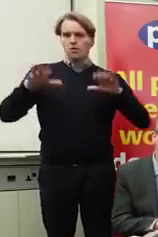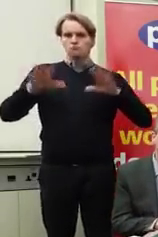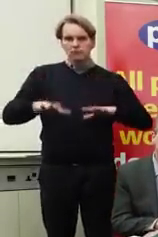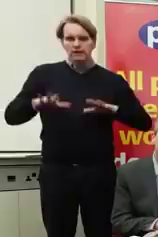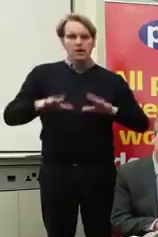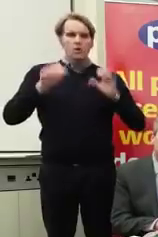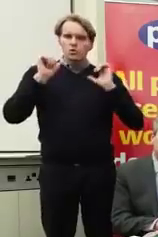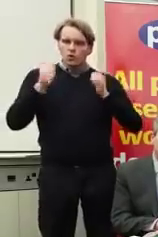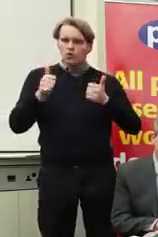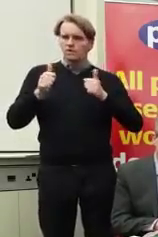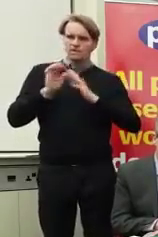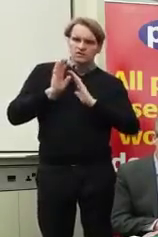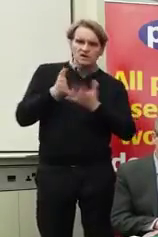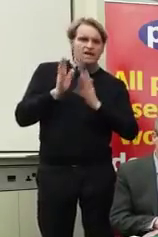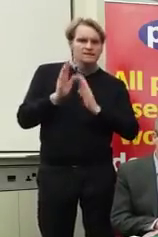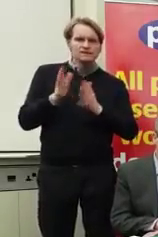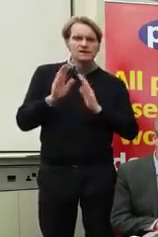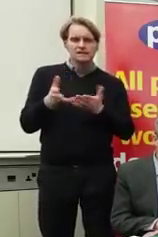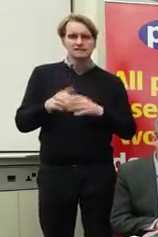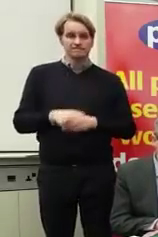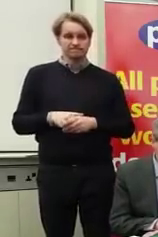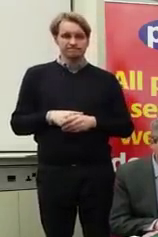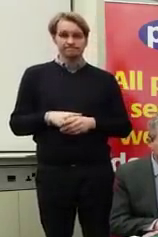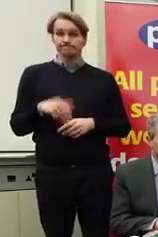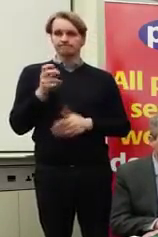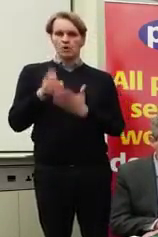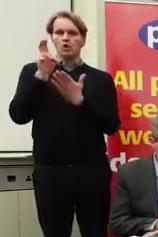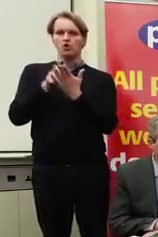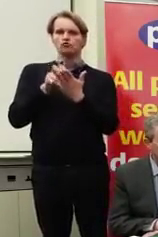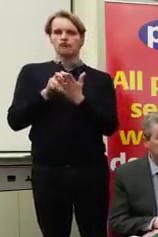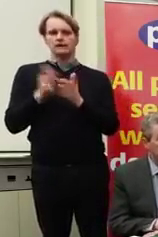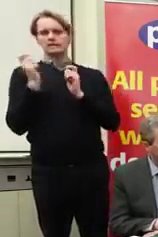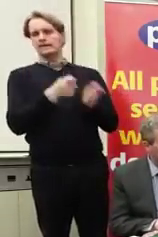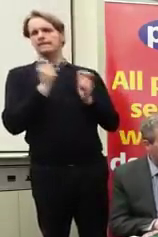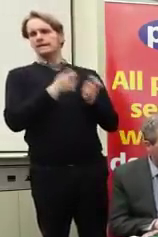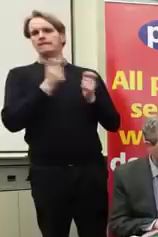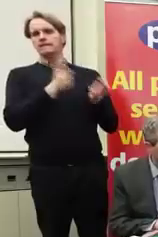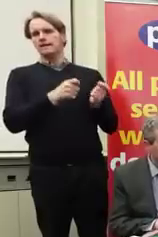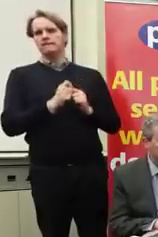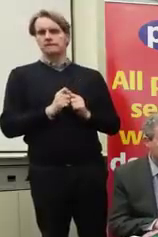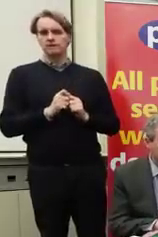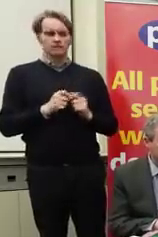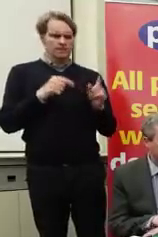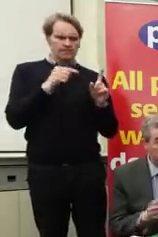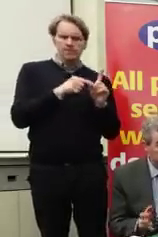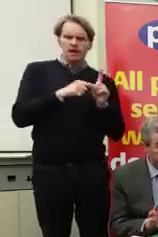and that we saw with the award of contracts to Carillion when the government knew there were profit warnings, I actually think it's an abuse of